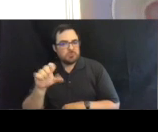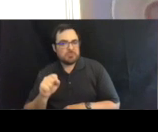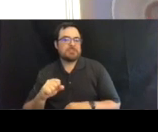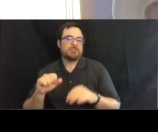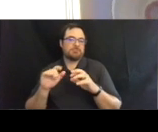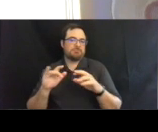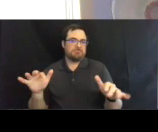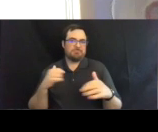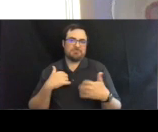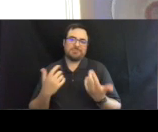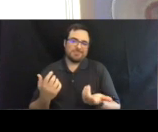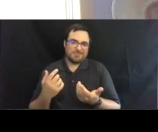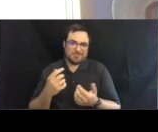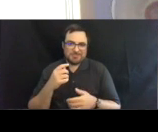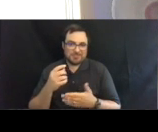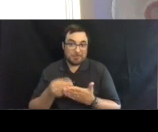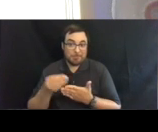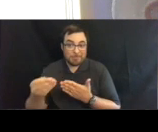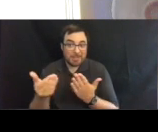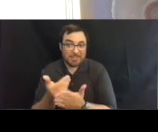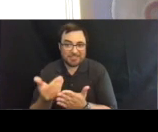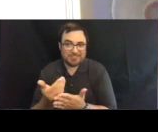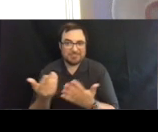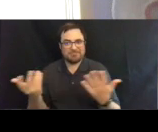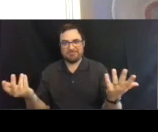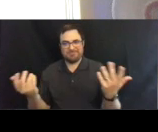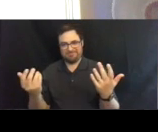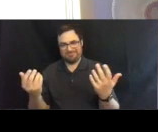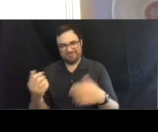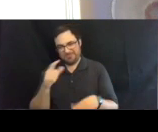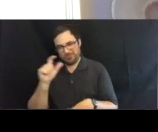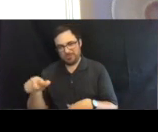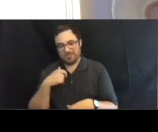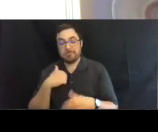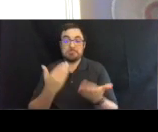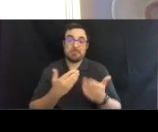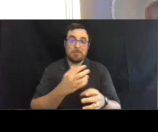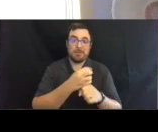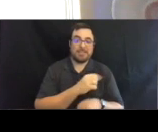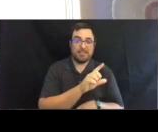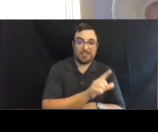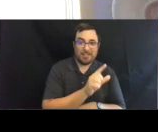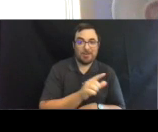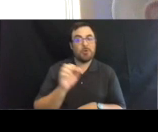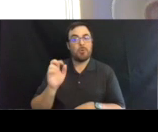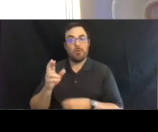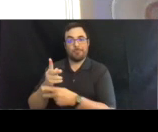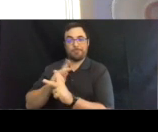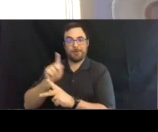don't buy anything new. You could probably check the book out from the library and the family probably has things on hand you might have stuffed animals, you